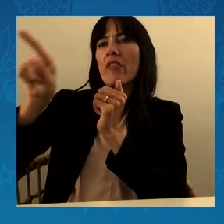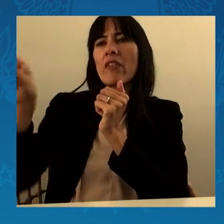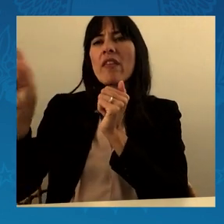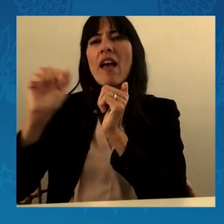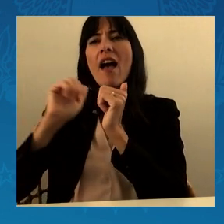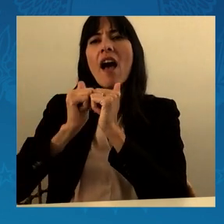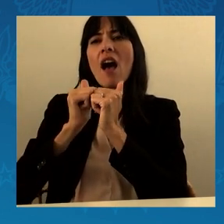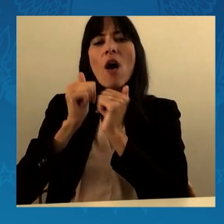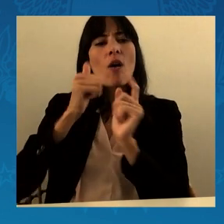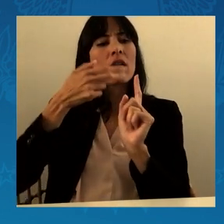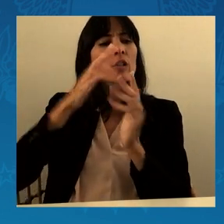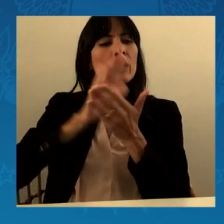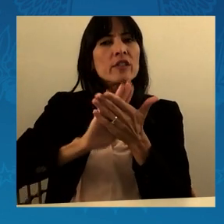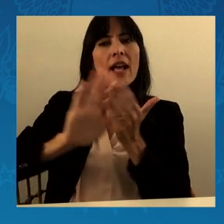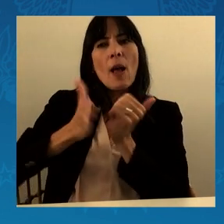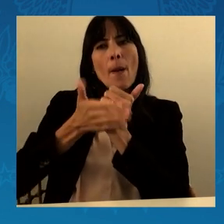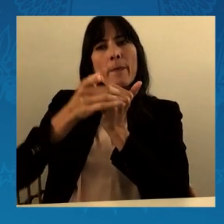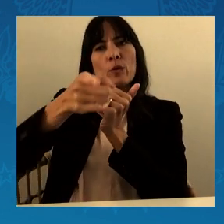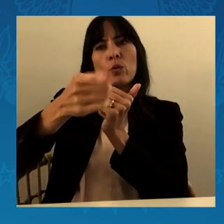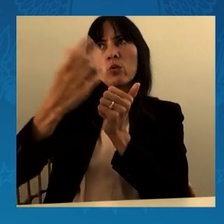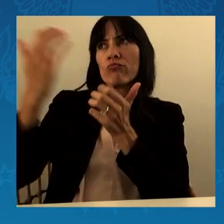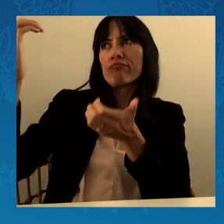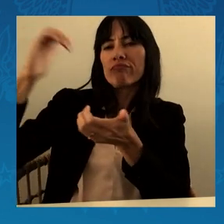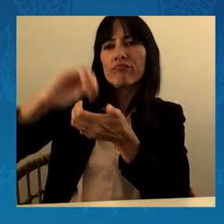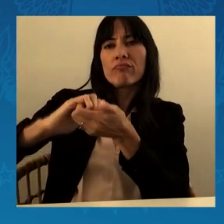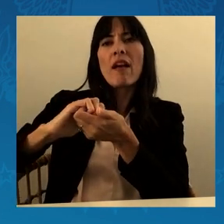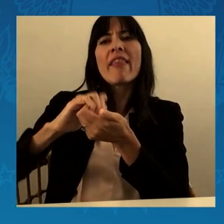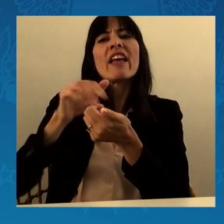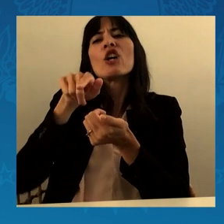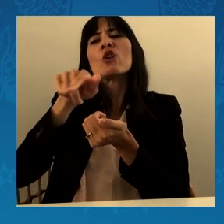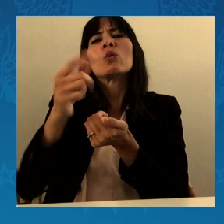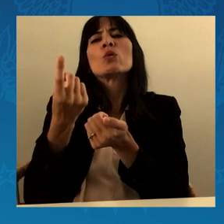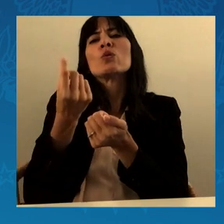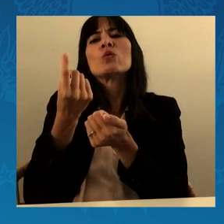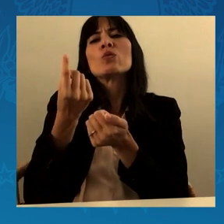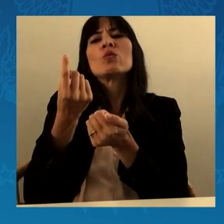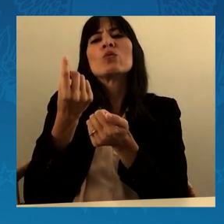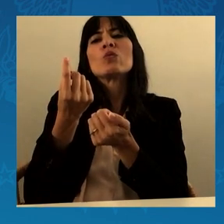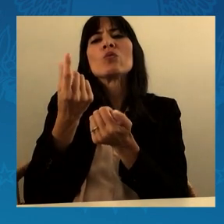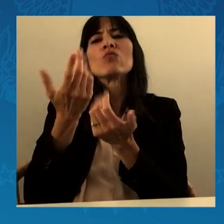what is the research doing? What's the cutting edge? What's going on? Like, how's it going so far?